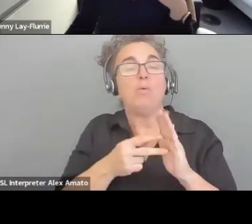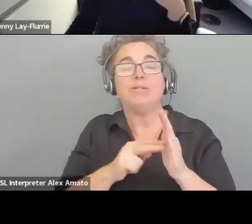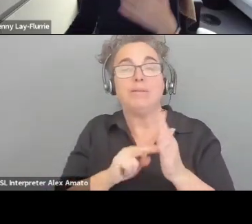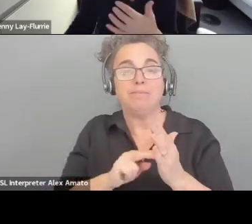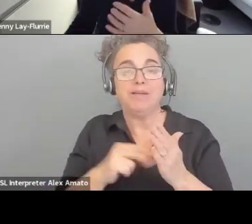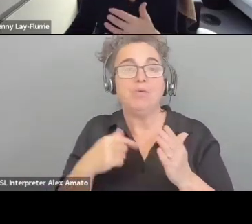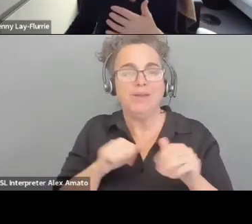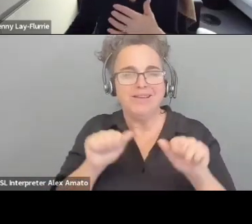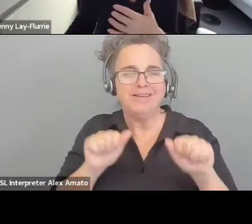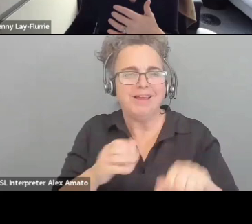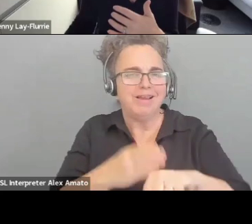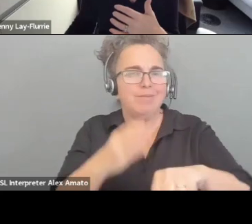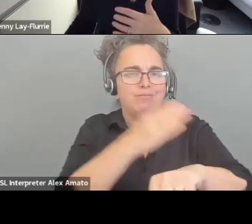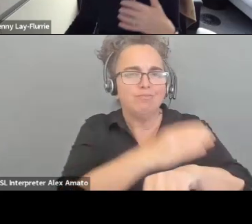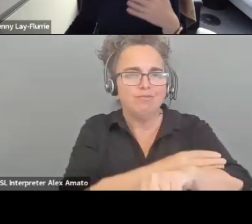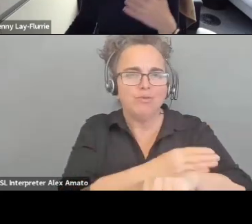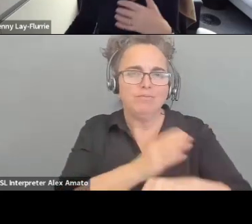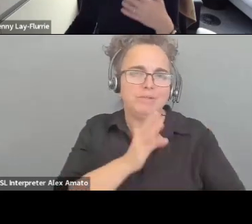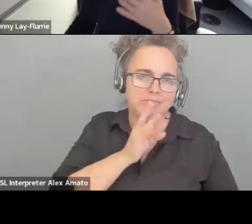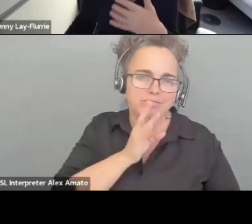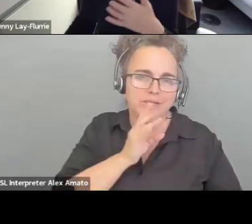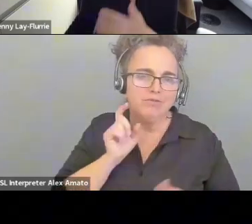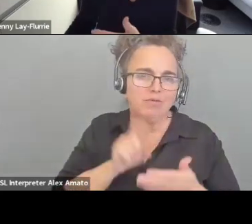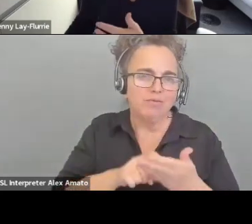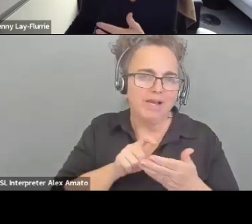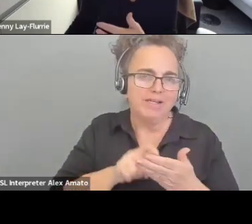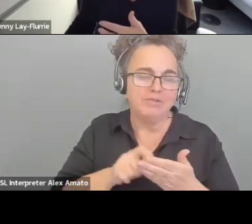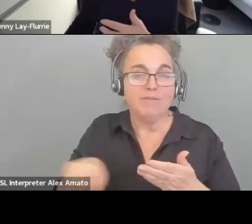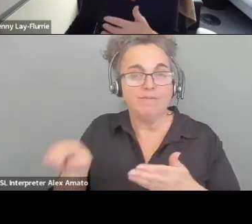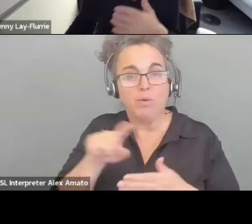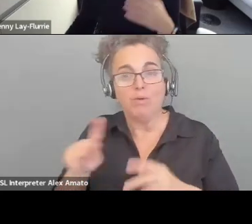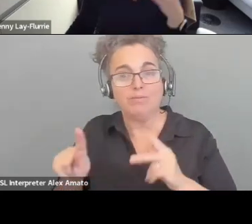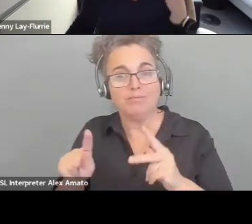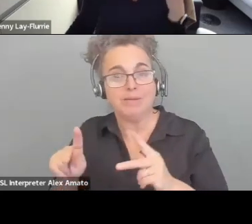to improve speech recognition for disabled voice.